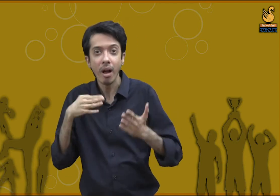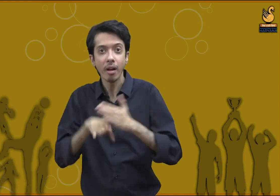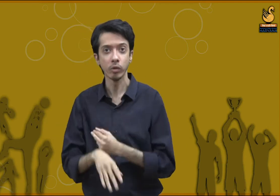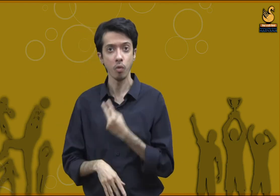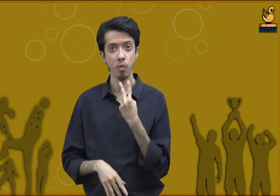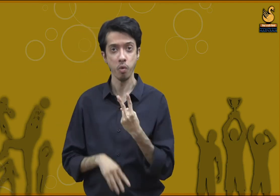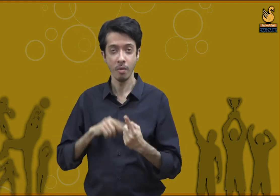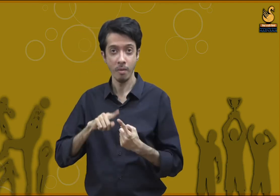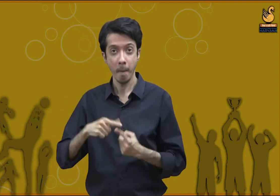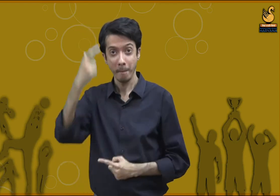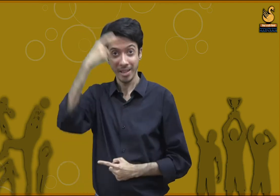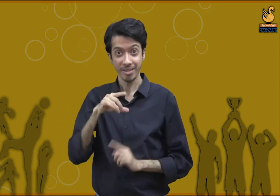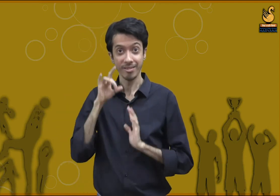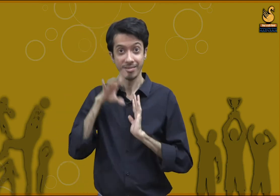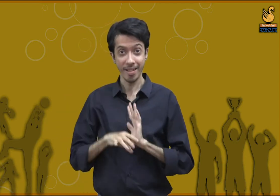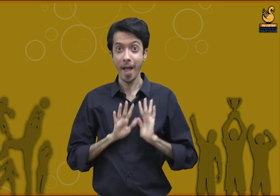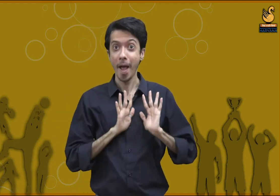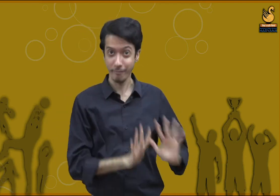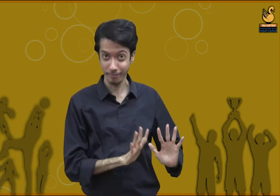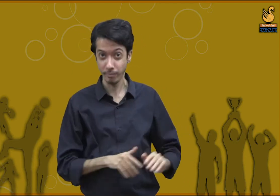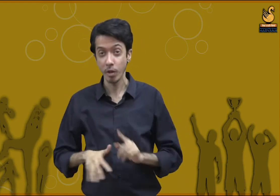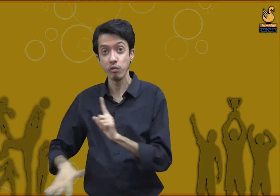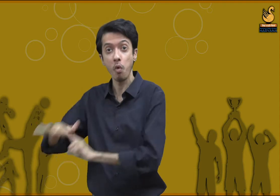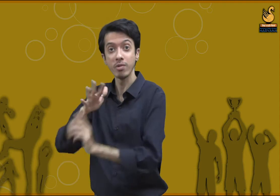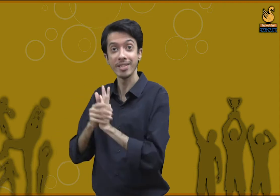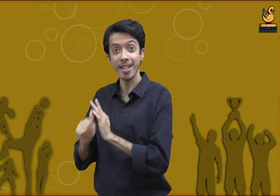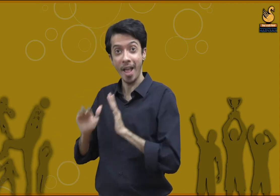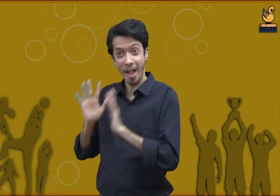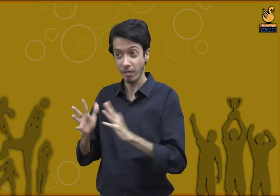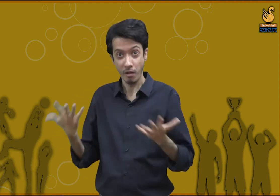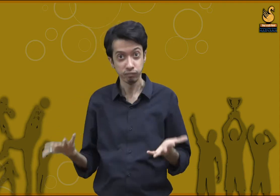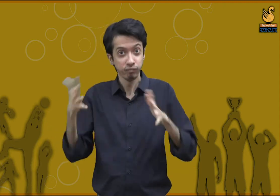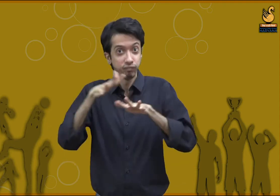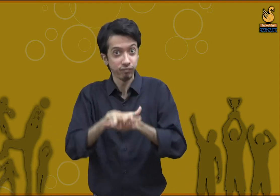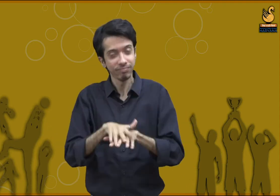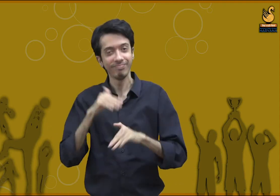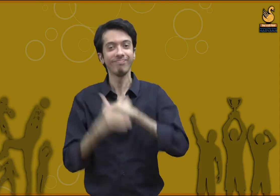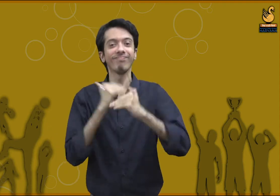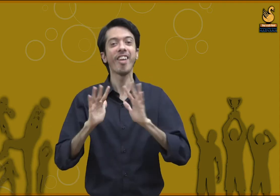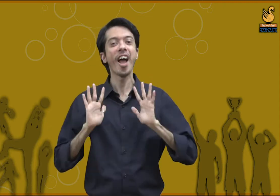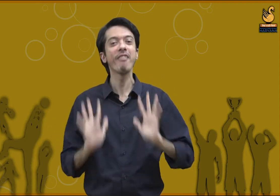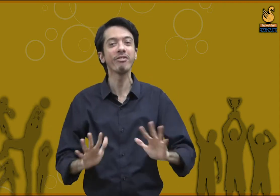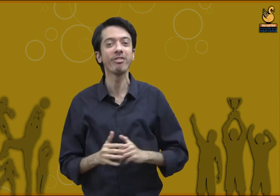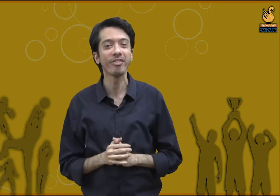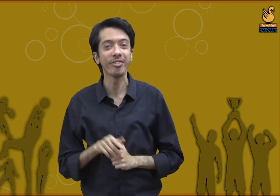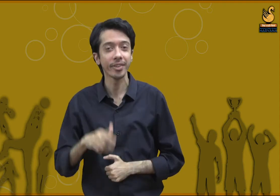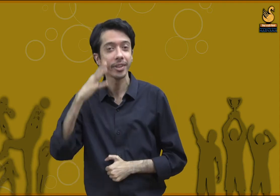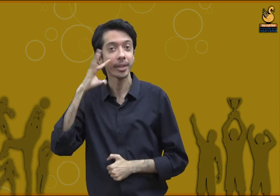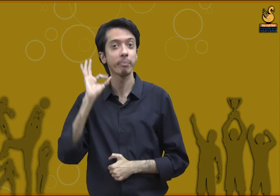So there are two types of skills one is personal skills and other is social skills which are very important